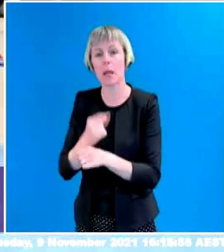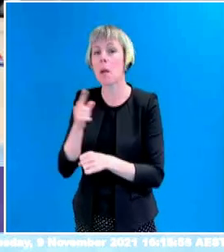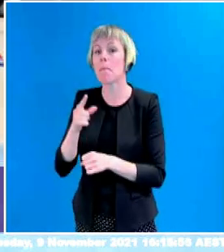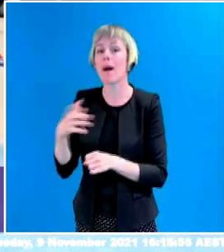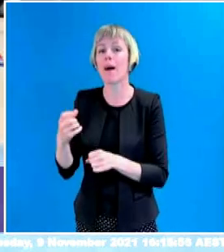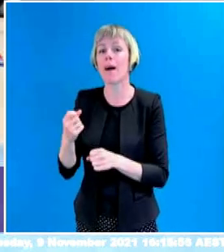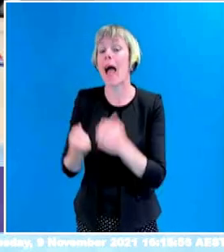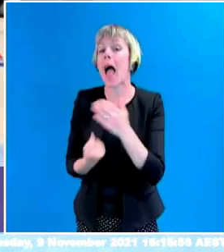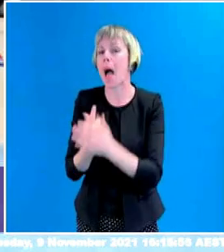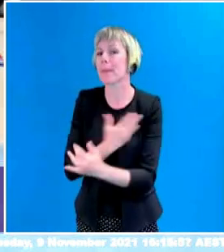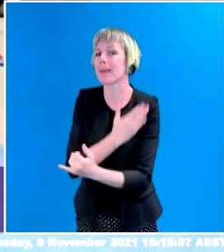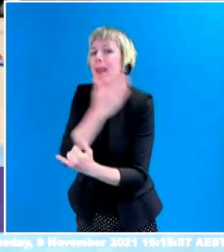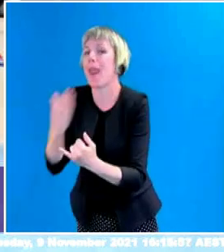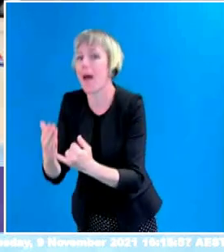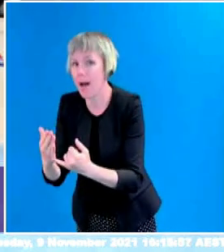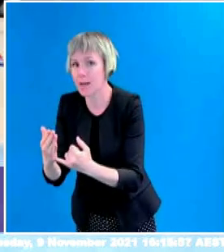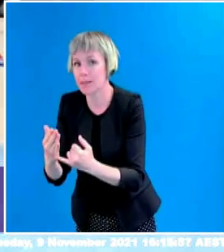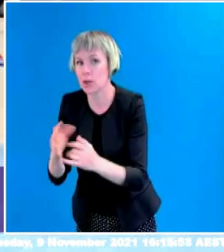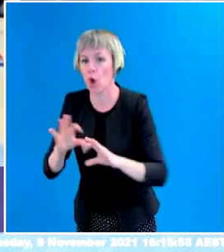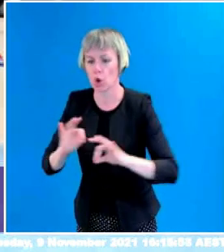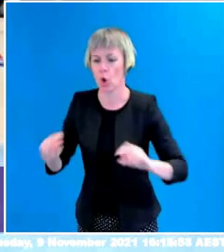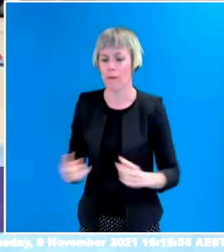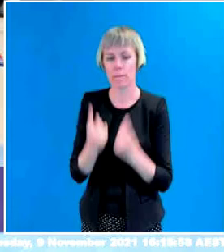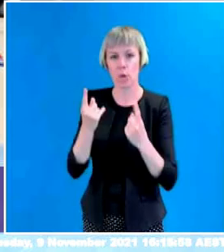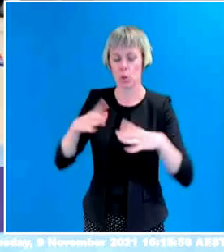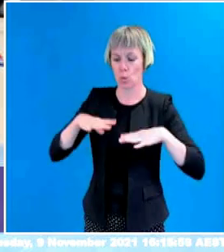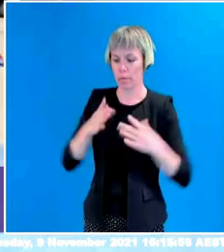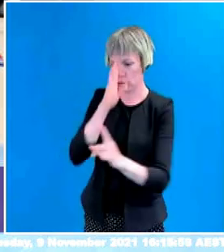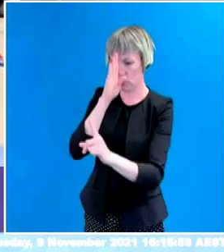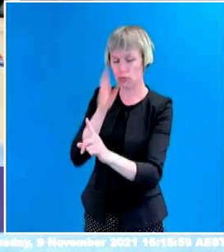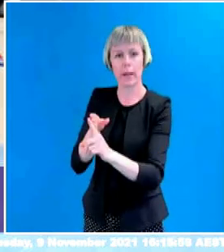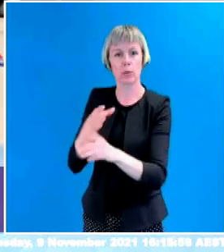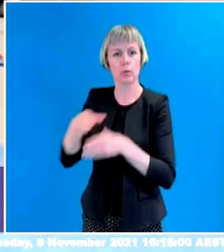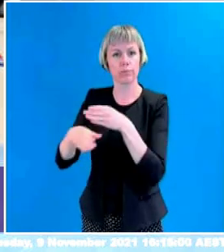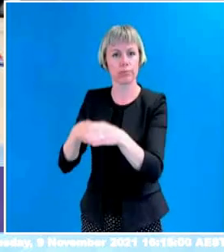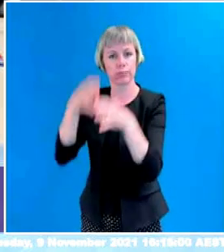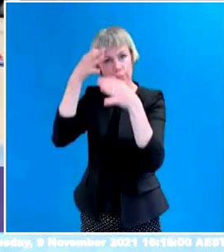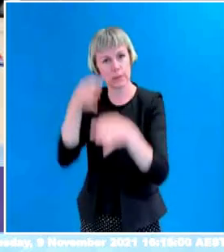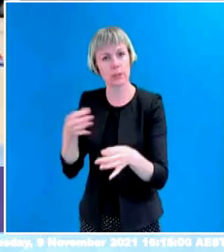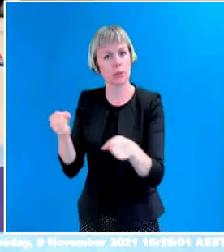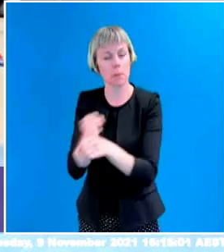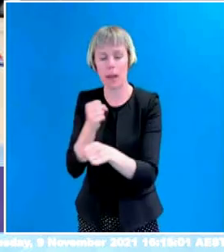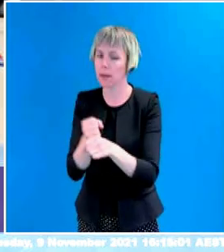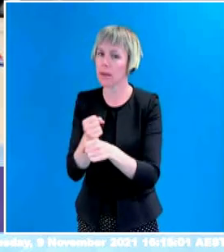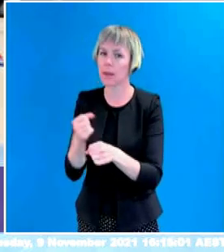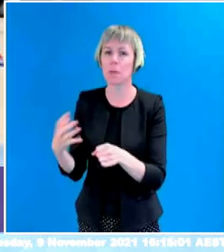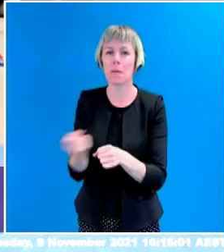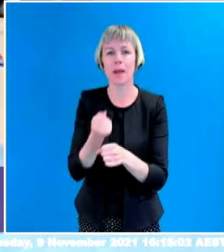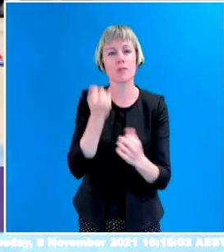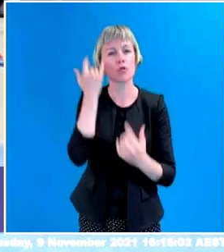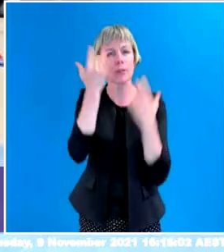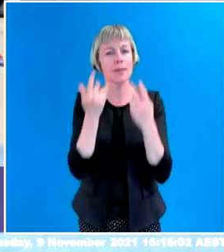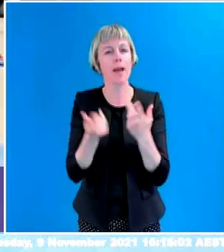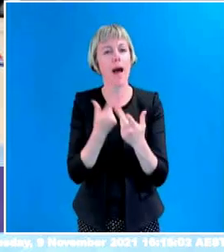appropriate safeguards are in place under article 12(4). COMMISSIONER McEWIN: Thank you.